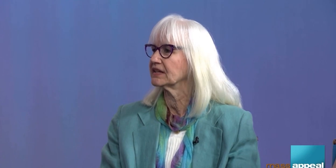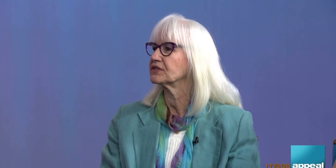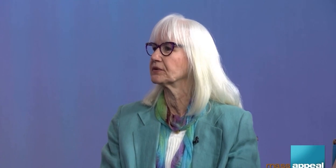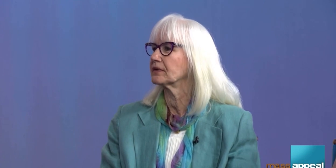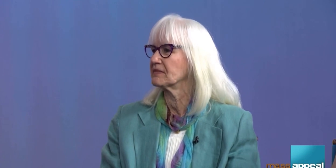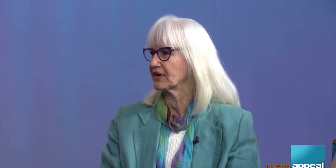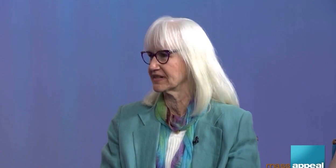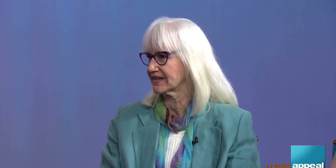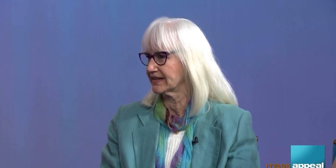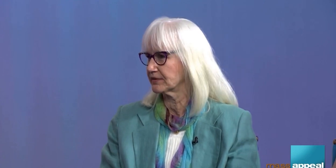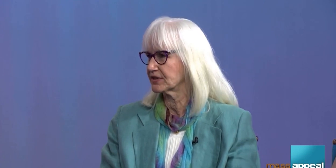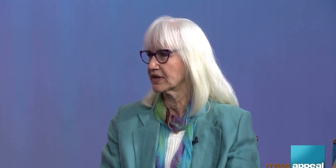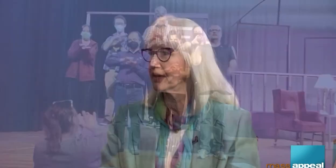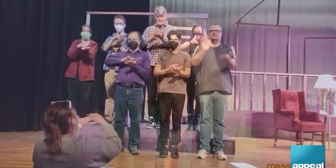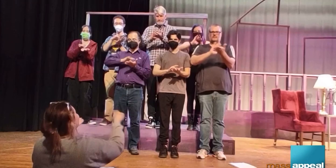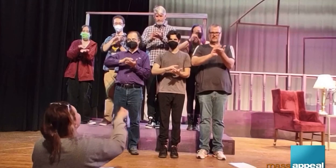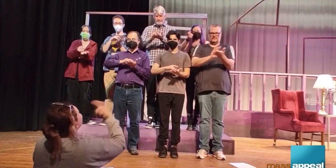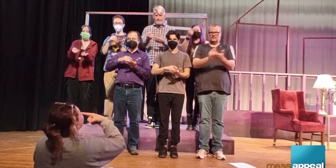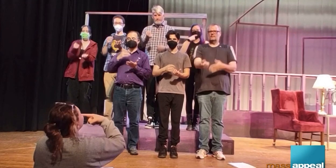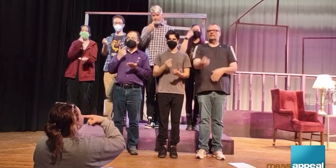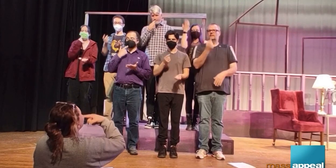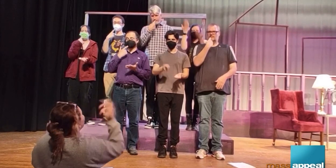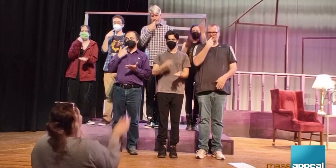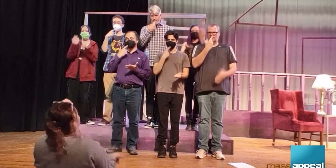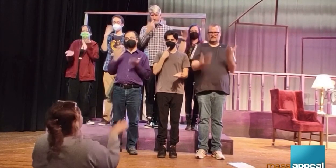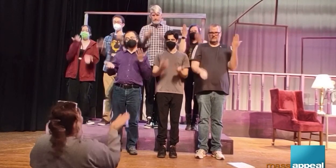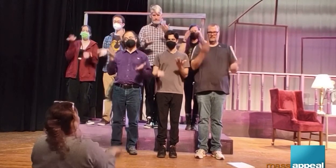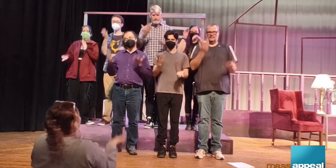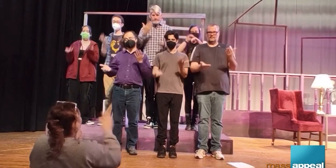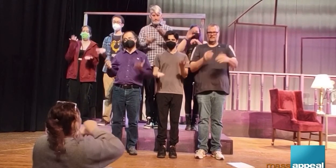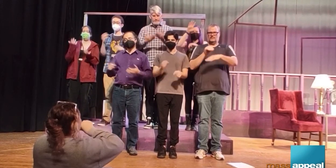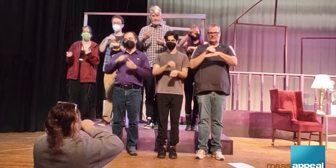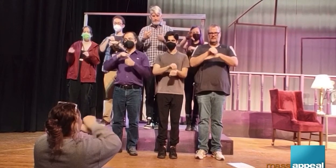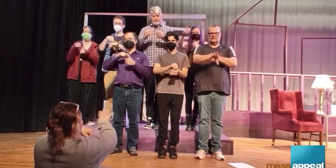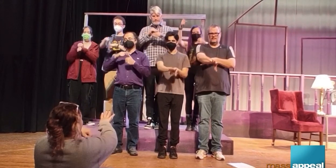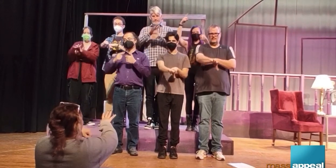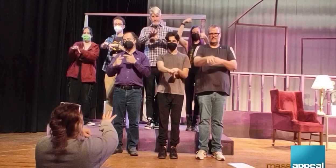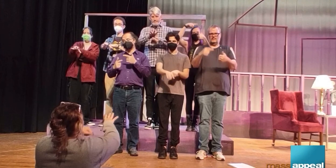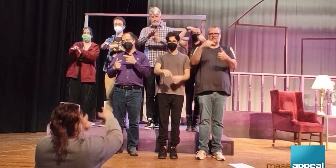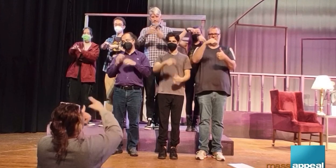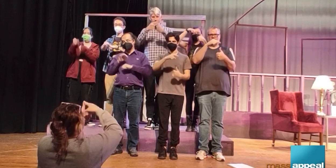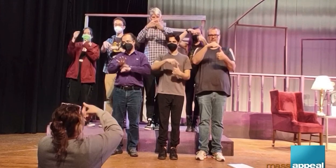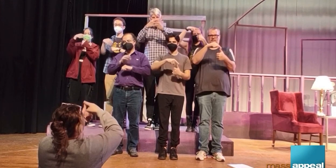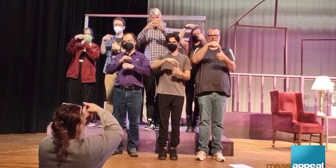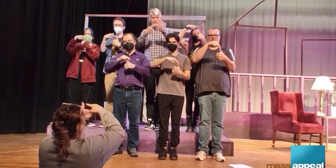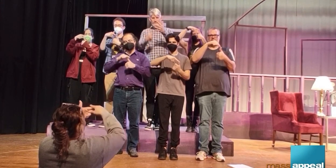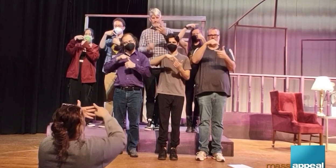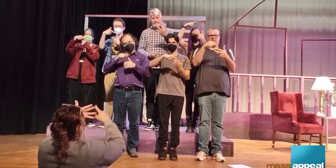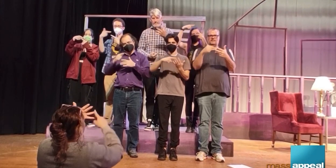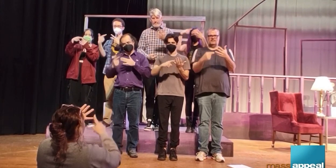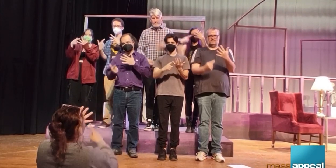into American Sign Language because the language is very visual and has different